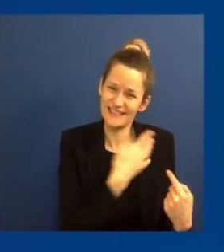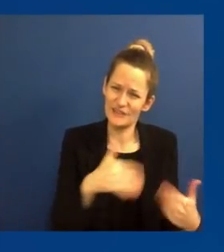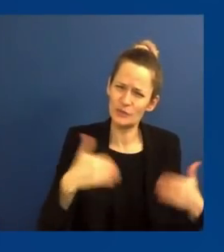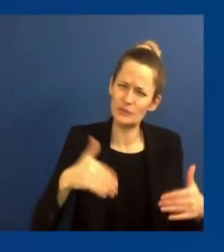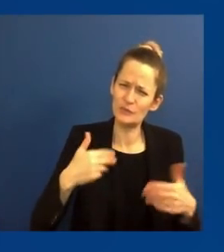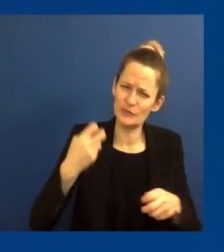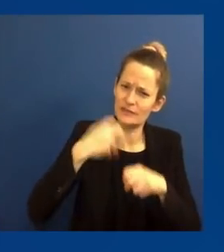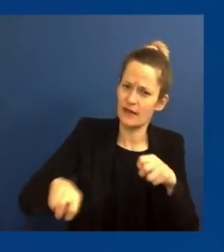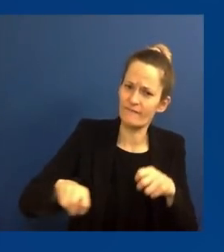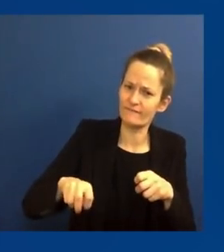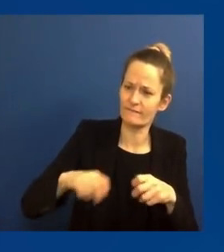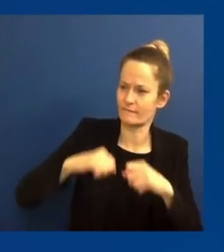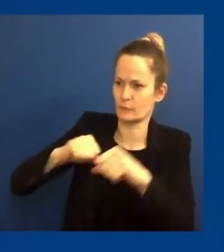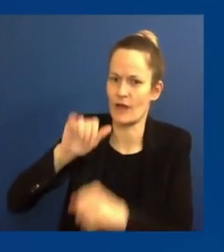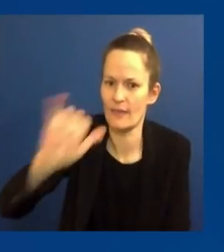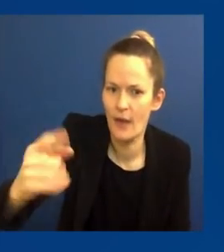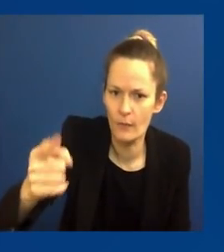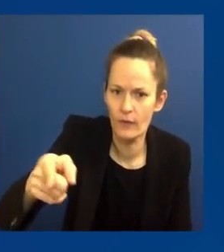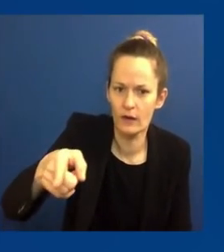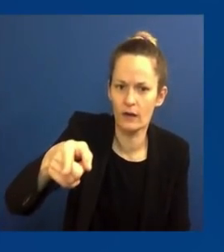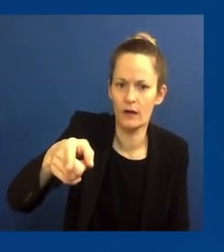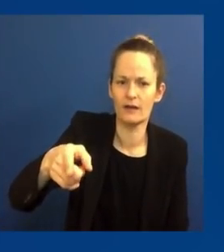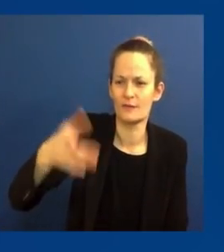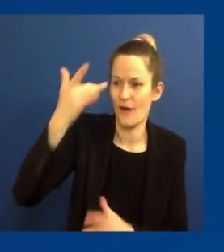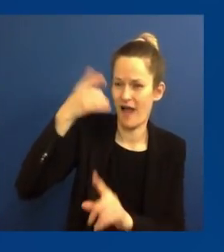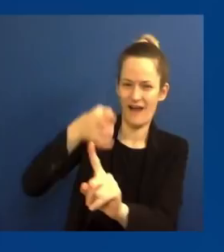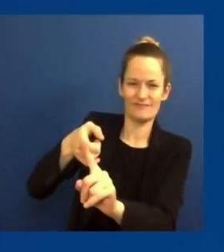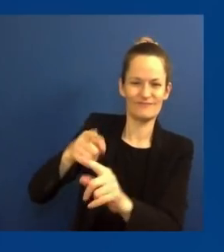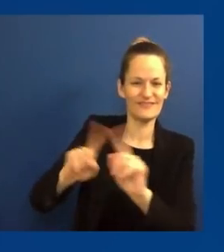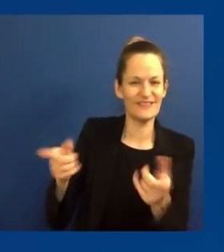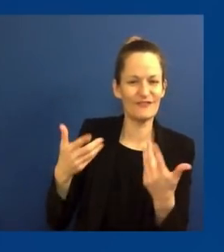and from prior infections. I hope that doesn't happen.